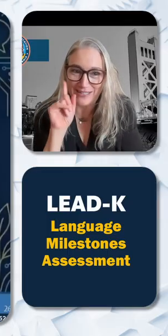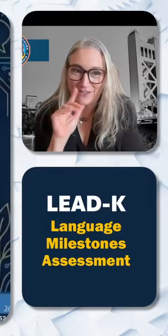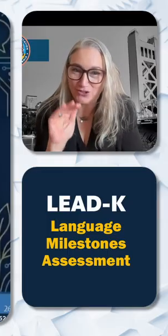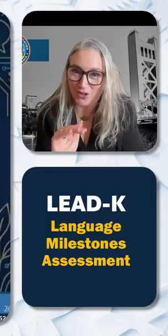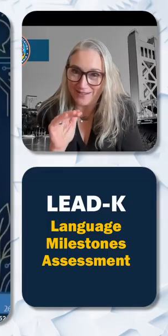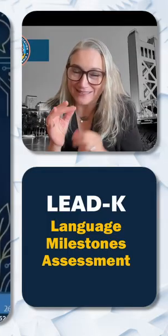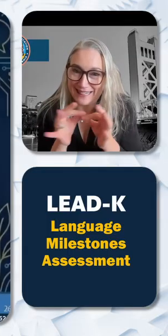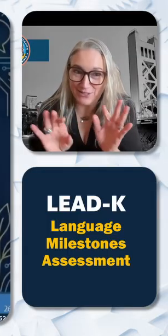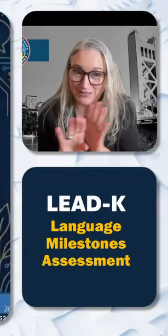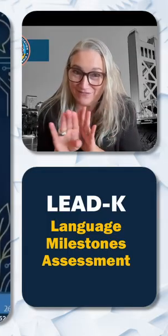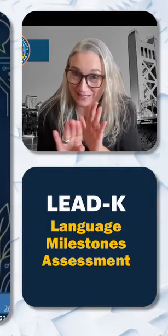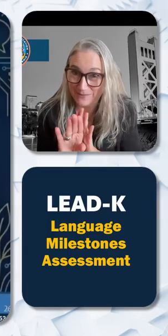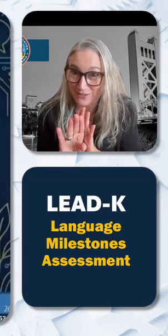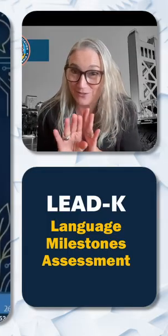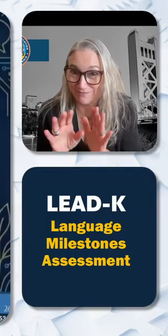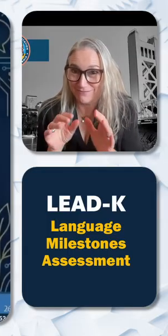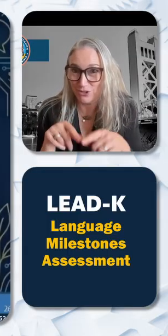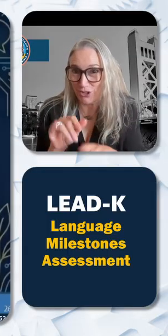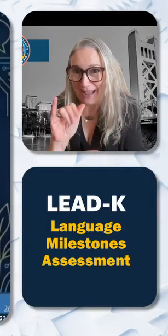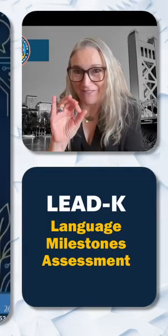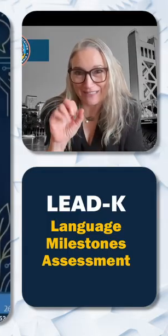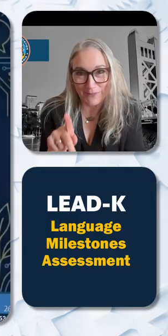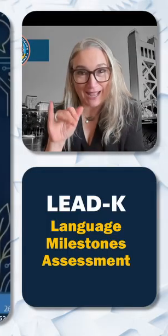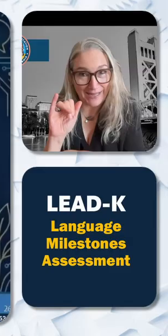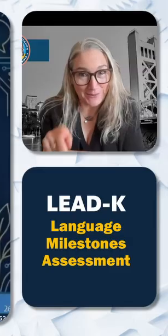For their deaf child's language development.